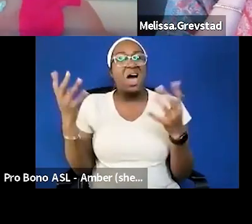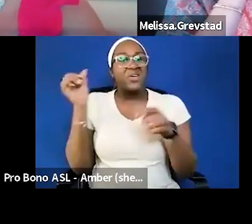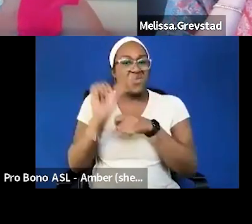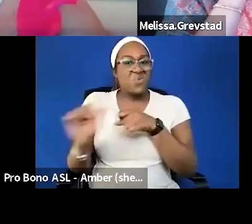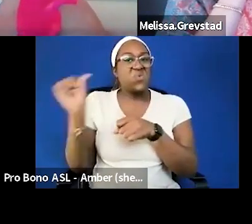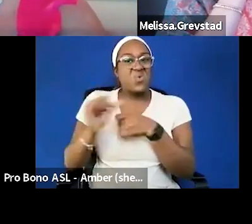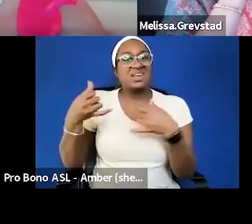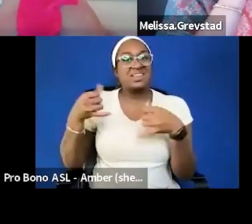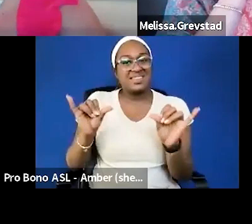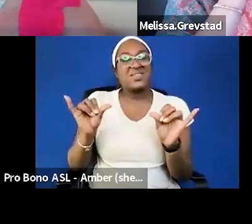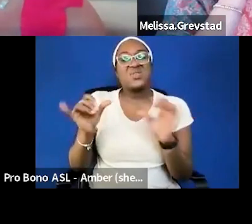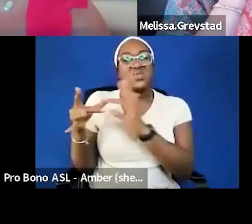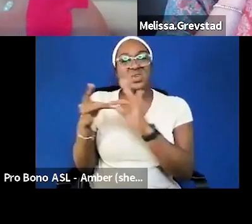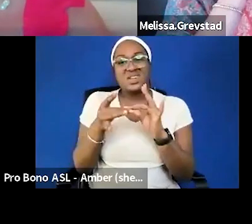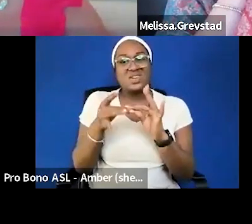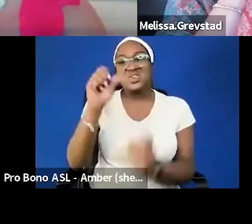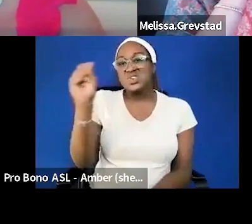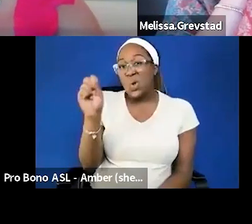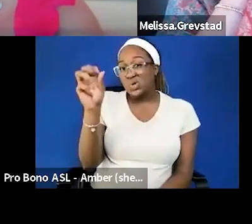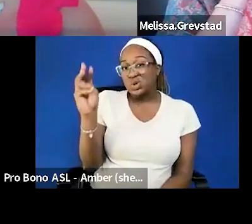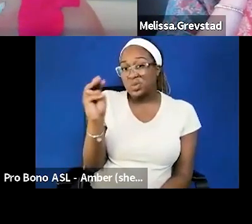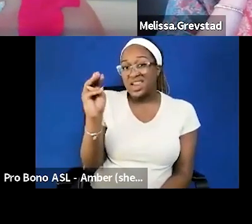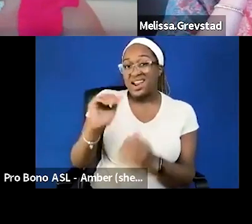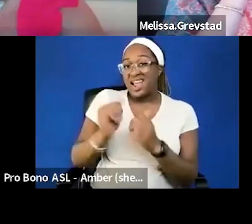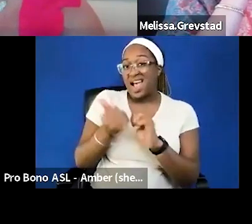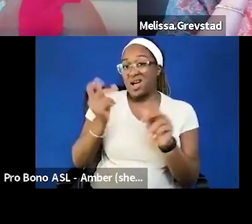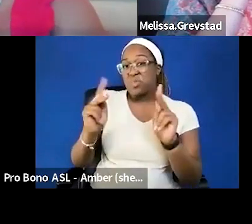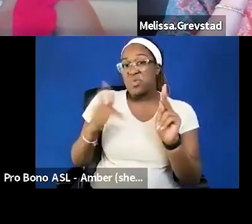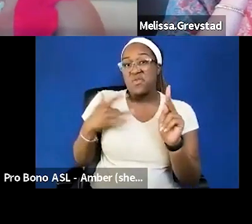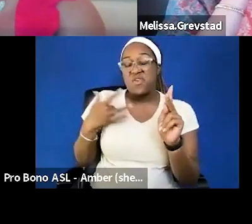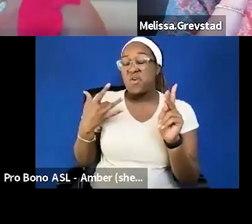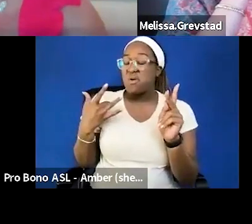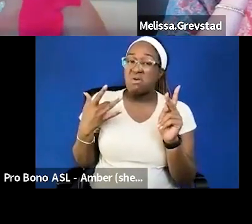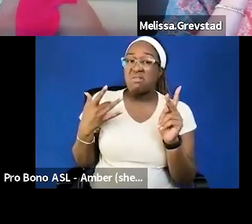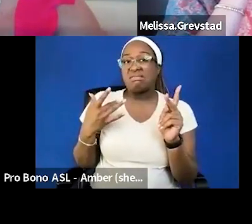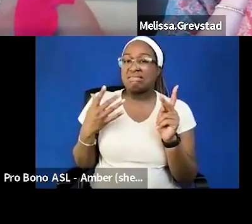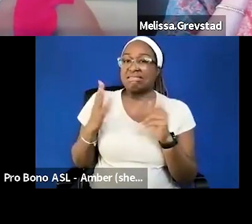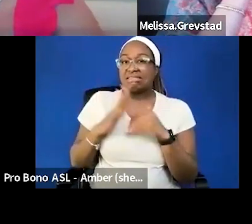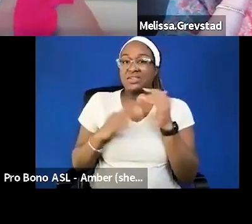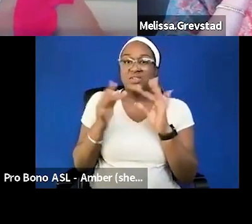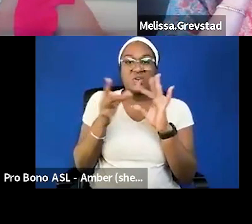when it comes to social media and where people feel comfortable commenting consumers. But we're also okay with